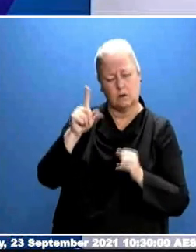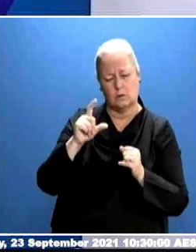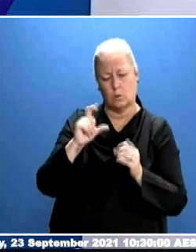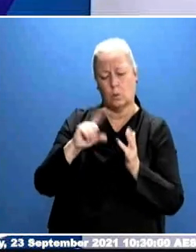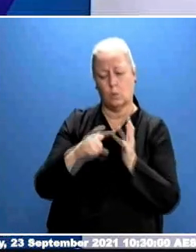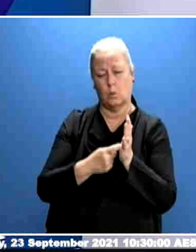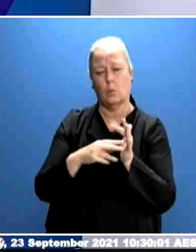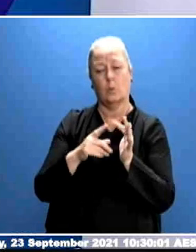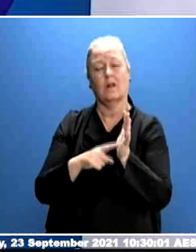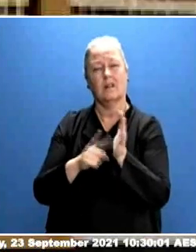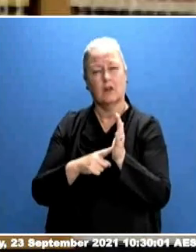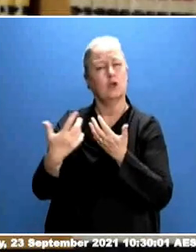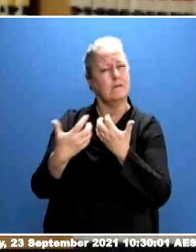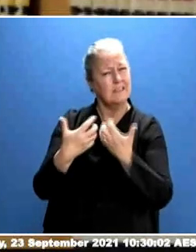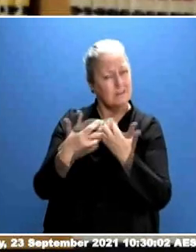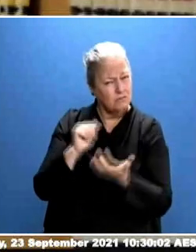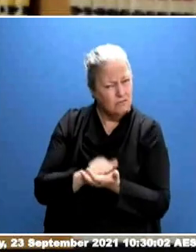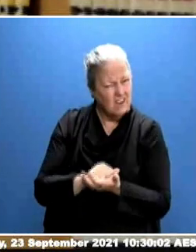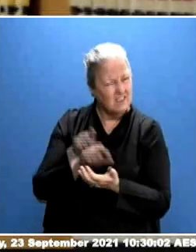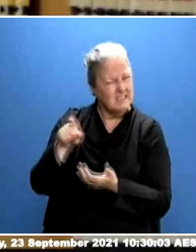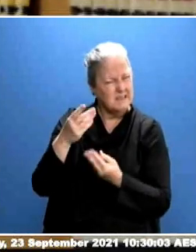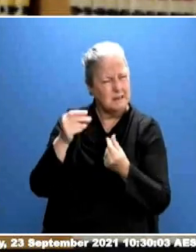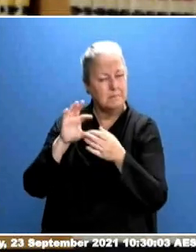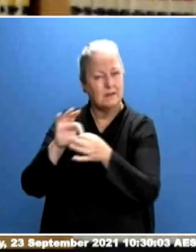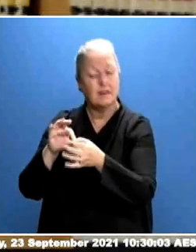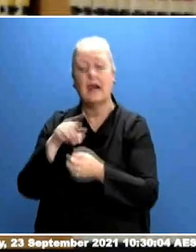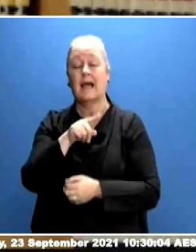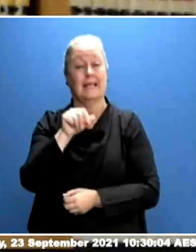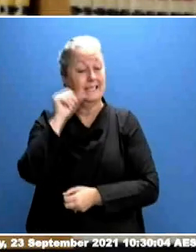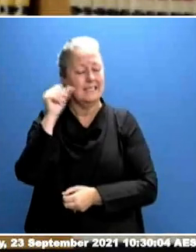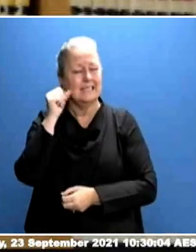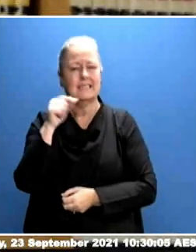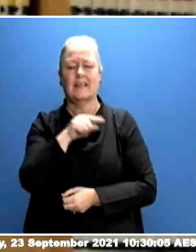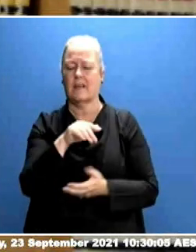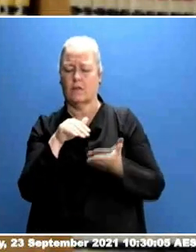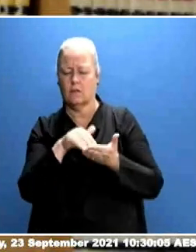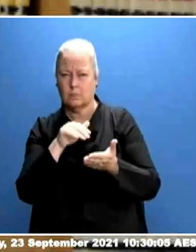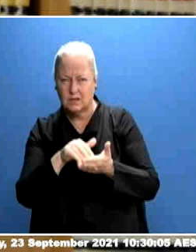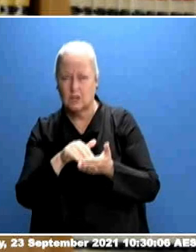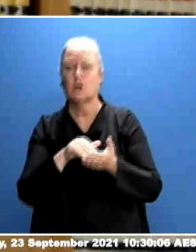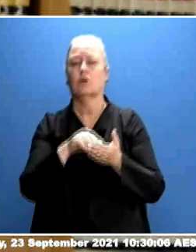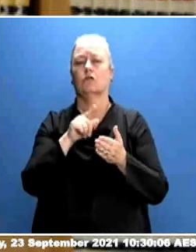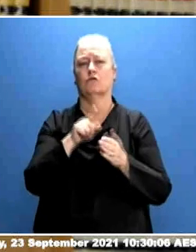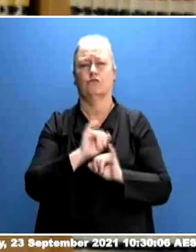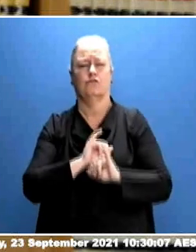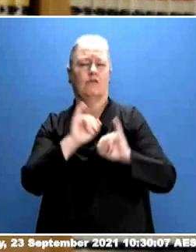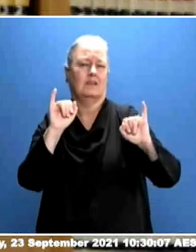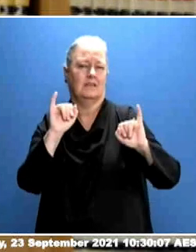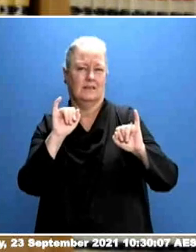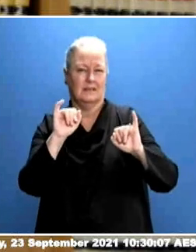The reference to Cornell University is reference to the Therapeutic Crisis Intervention model, which is separate to this,